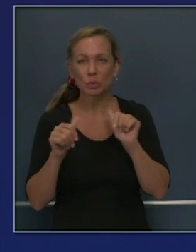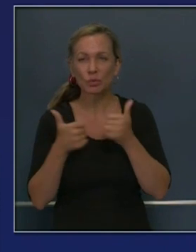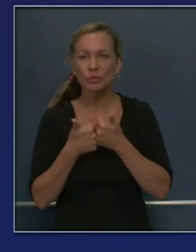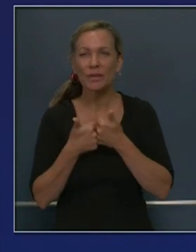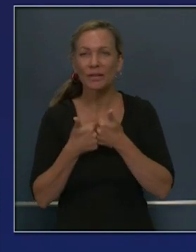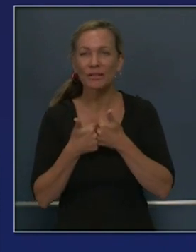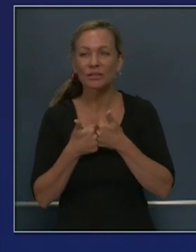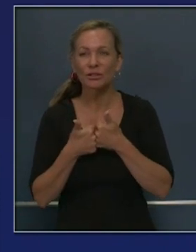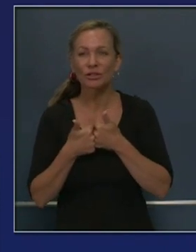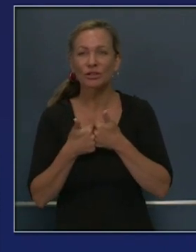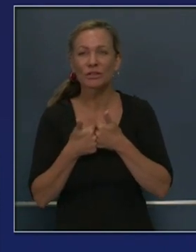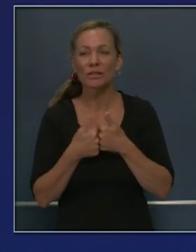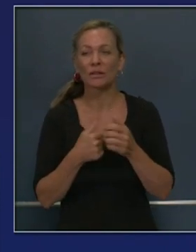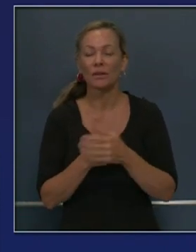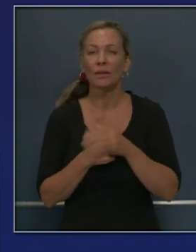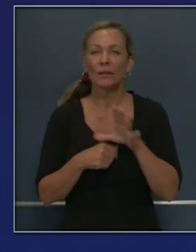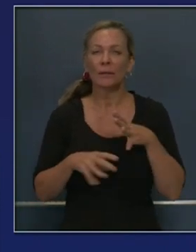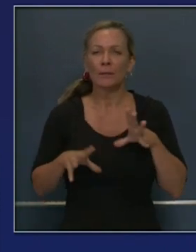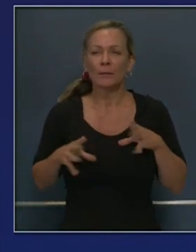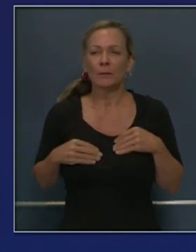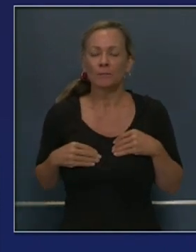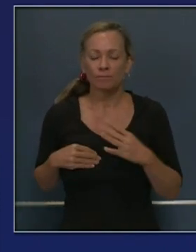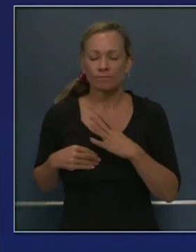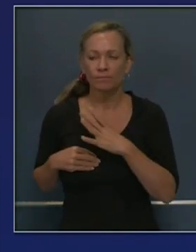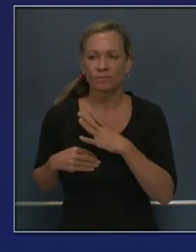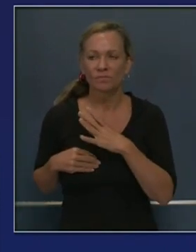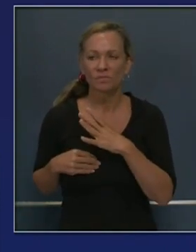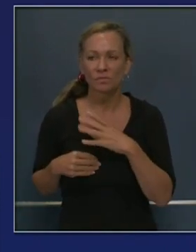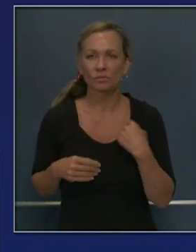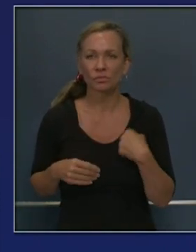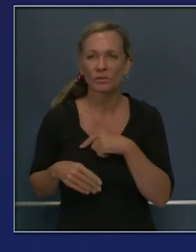THAT IS NOT GONE AWAY. THAT MAKES THE WILDFIRE EFFORTS